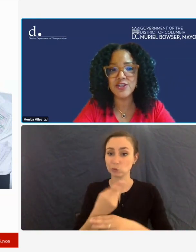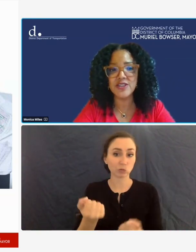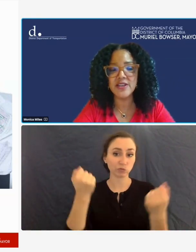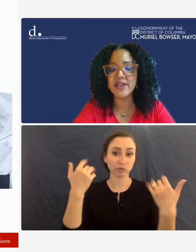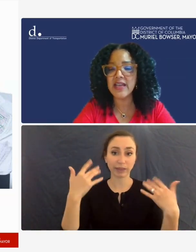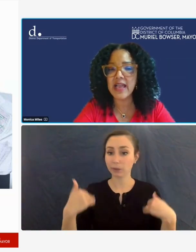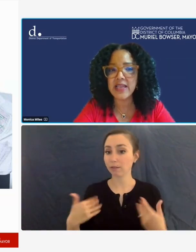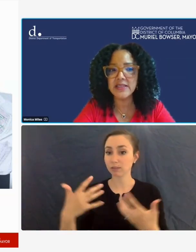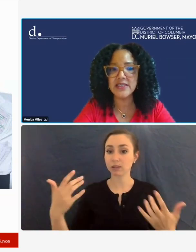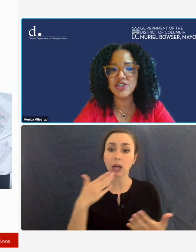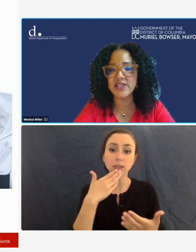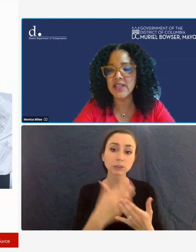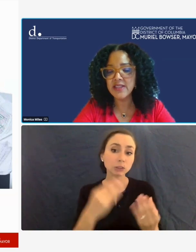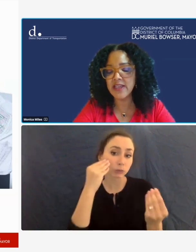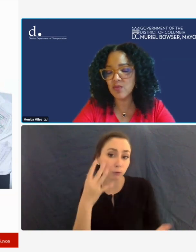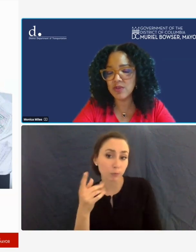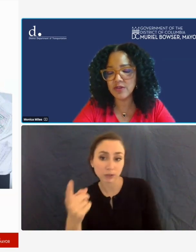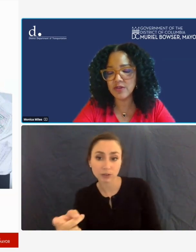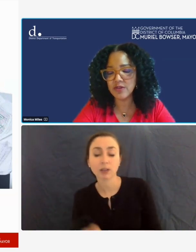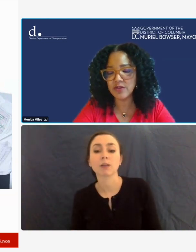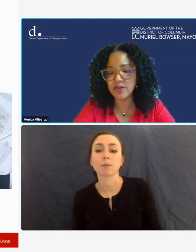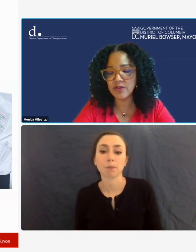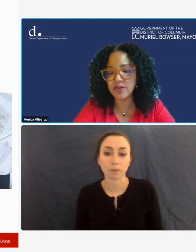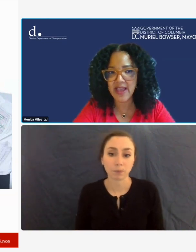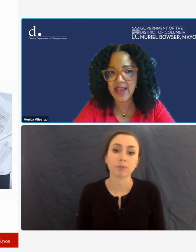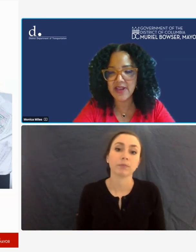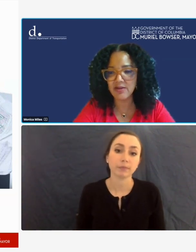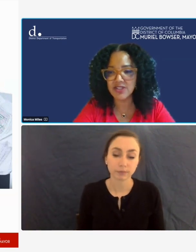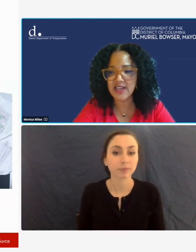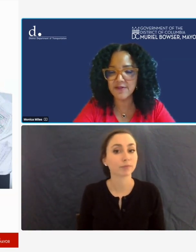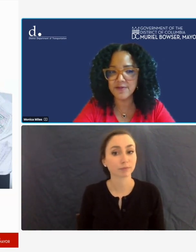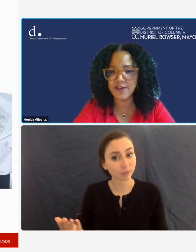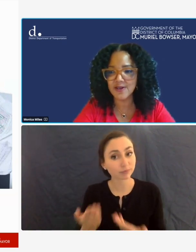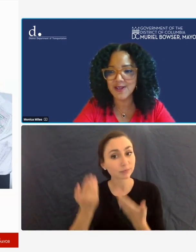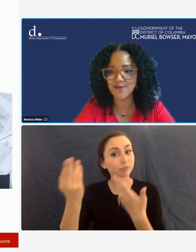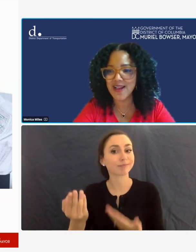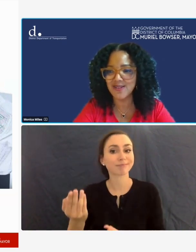there and i highly suggest that you know you spend you know half an hour just kind of fiddling around